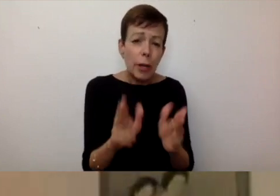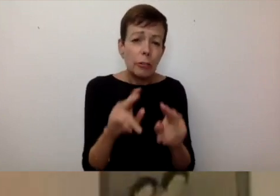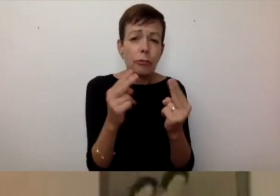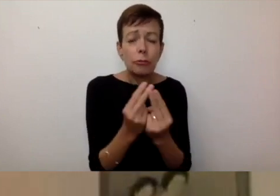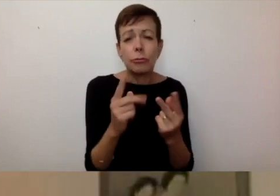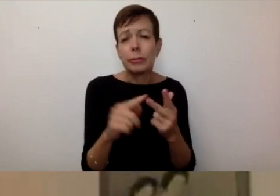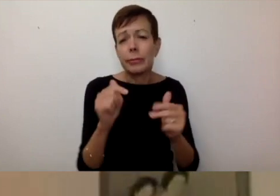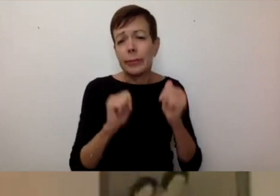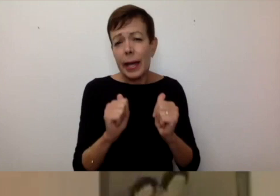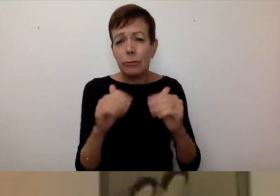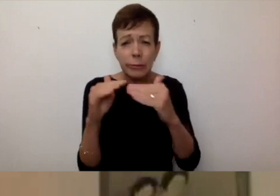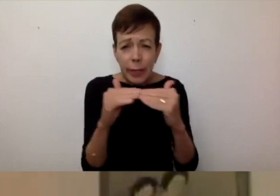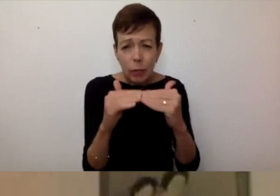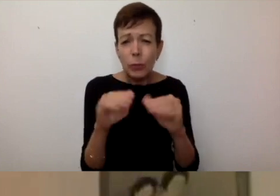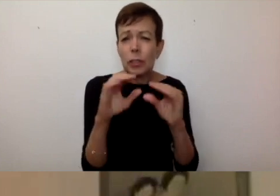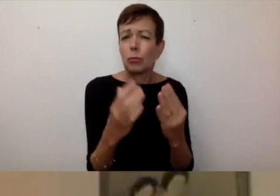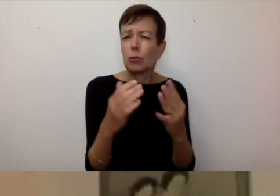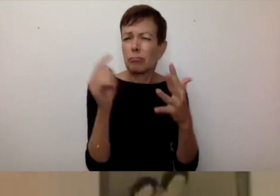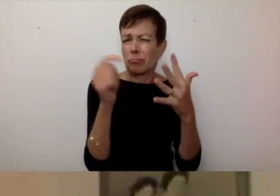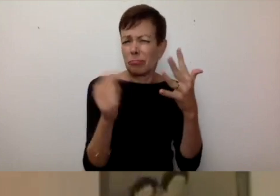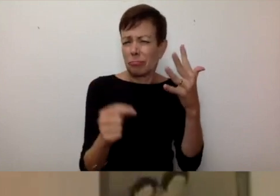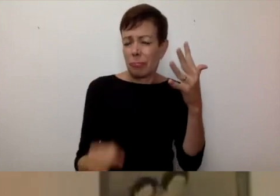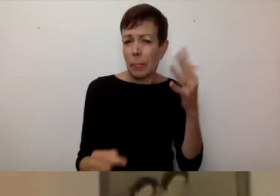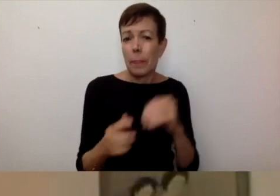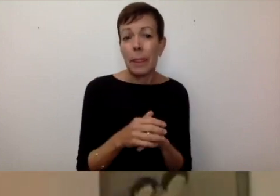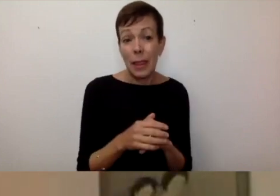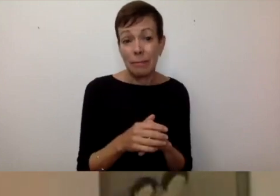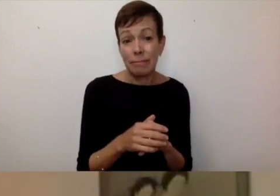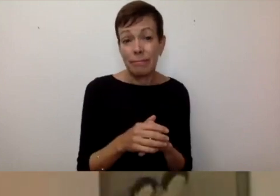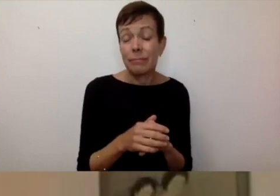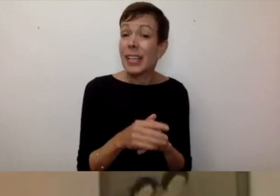and many more also the tireless lobbying of these groups